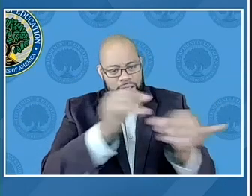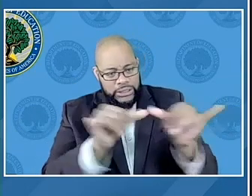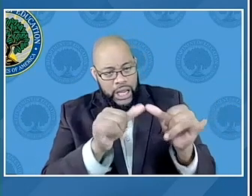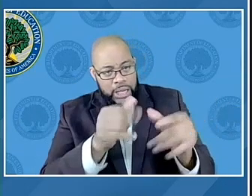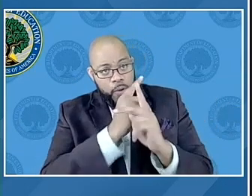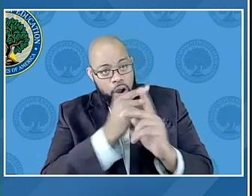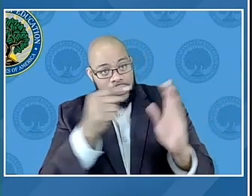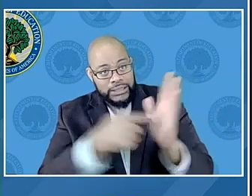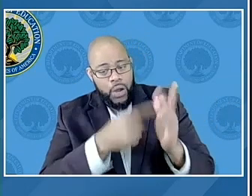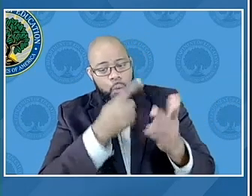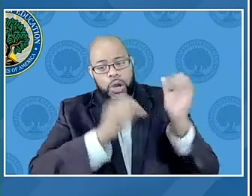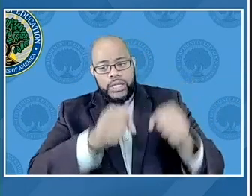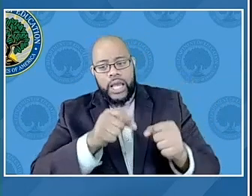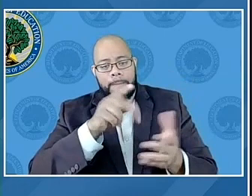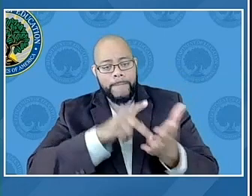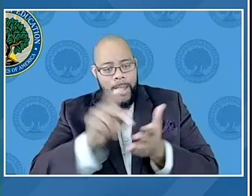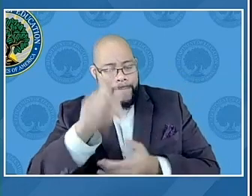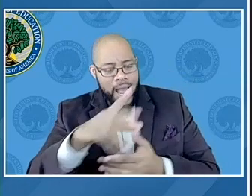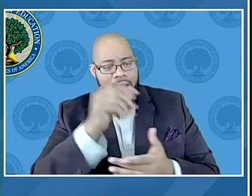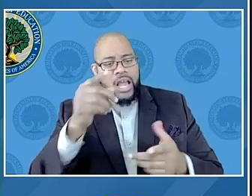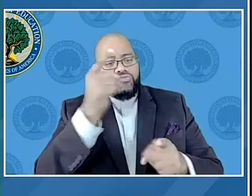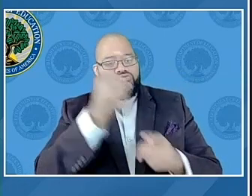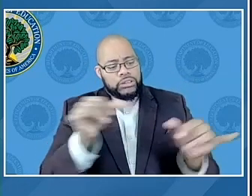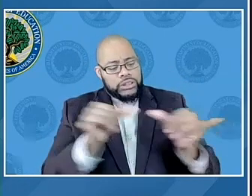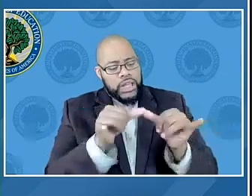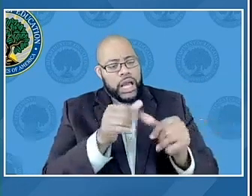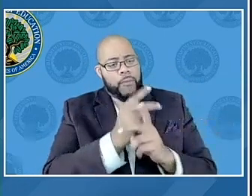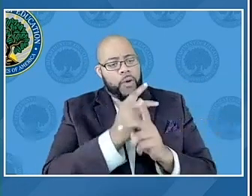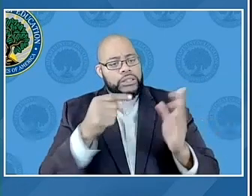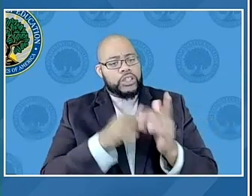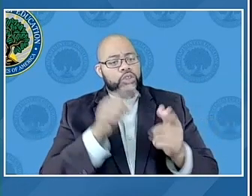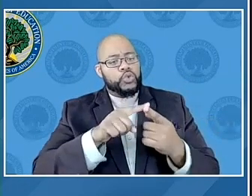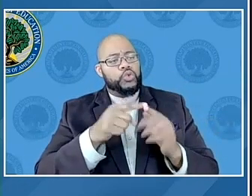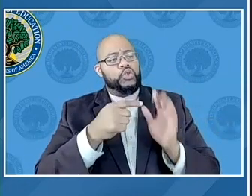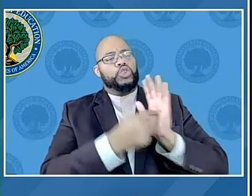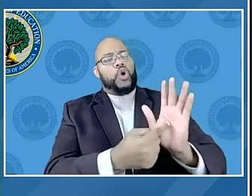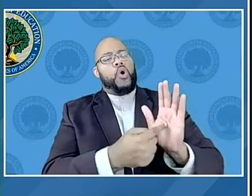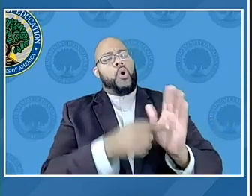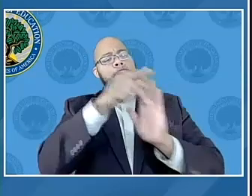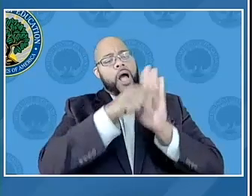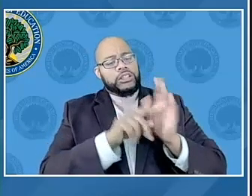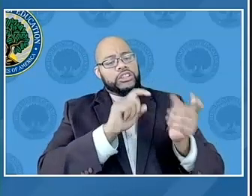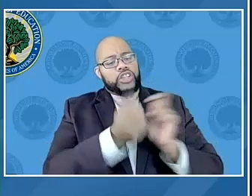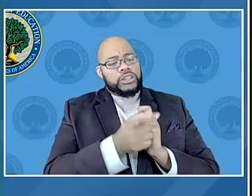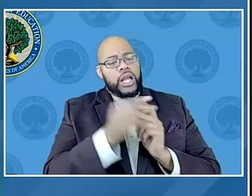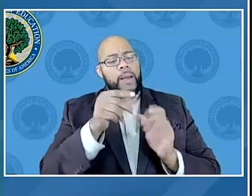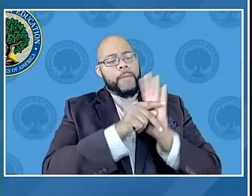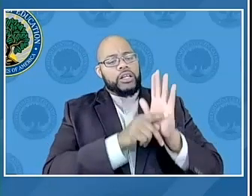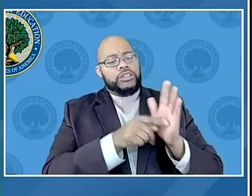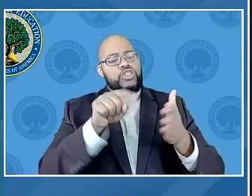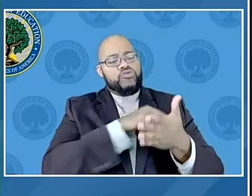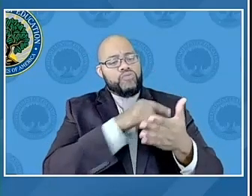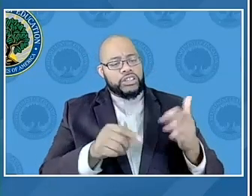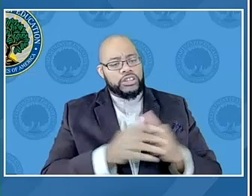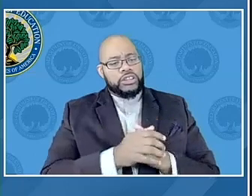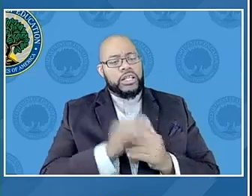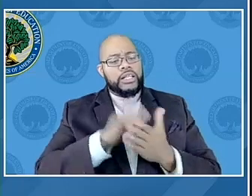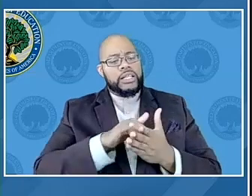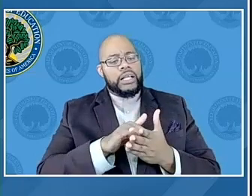can repay, and to right size borrowers' debts to reflect policy changes and policy corrections that it has engaged in previously.